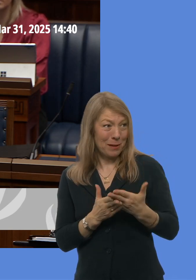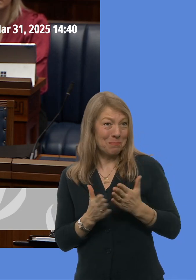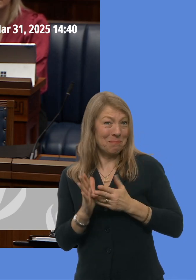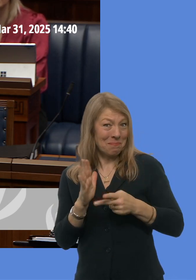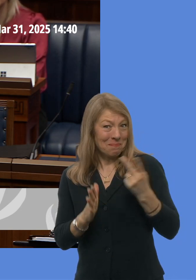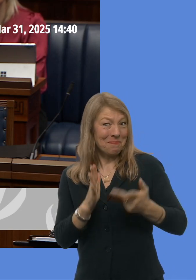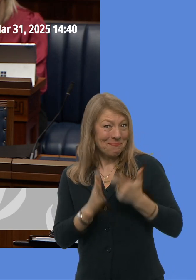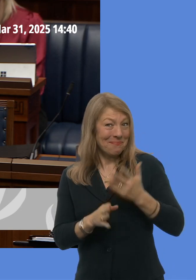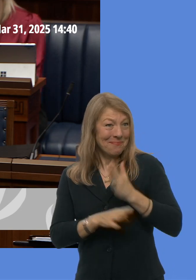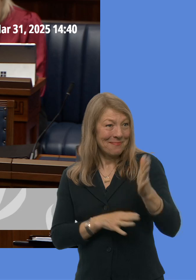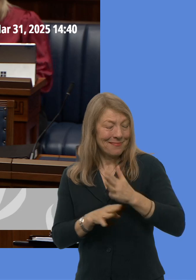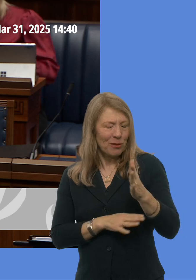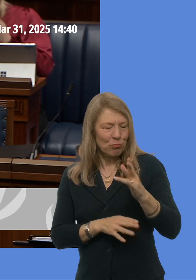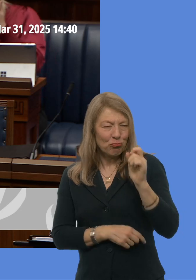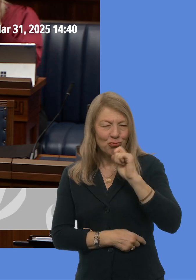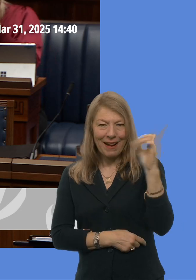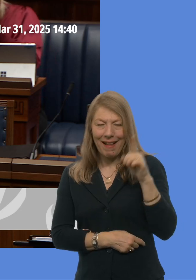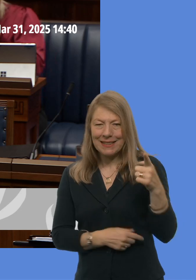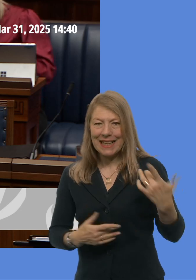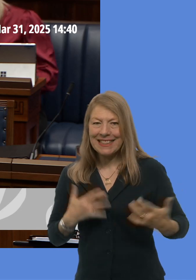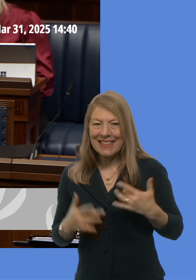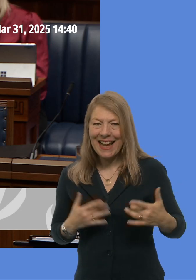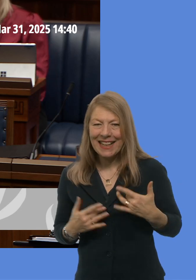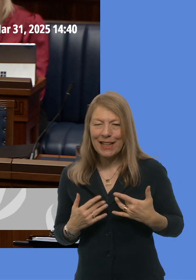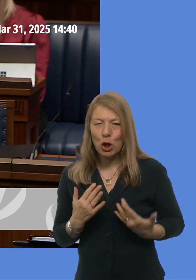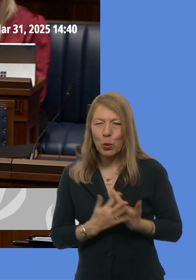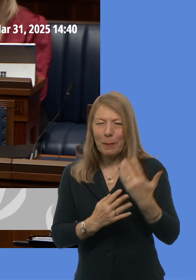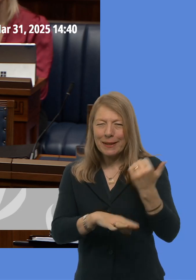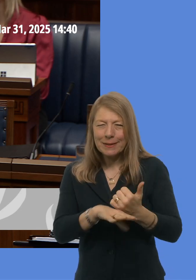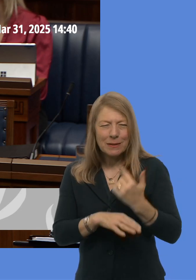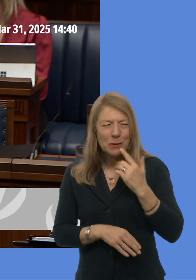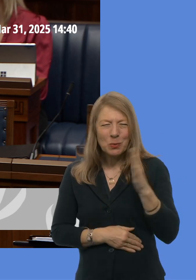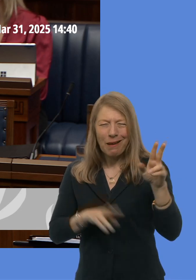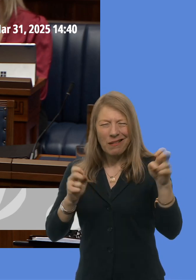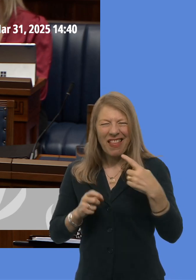have been up we have seen such exciting businesses and organisations. We were at the AMP, I think it was called, where there was a lot of